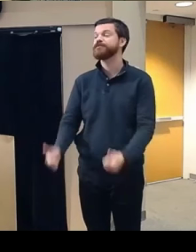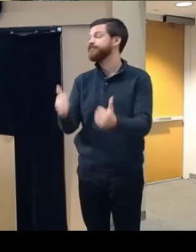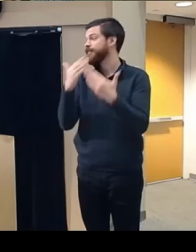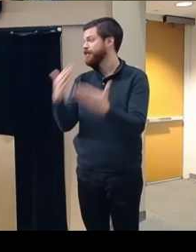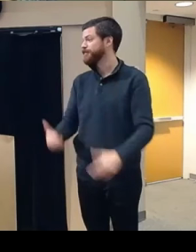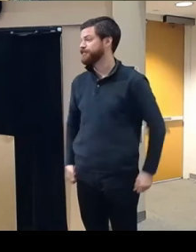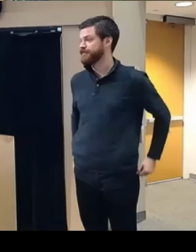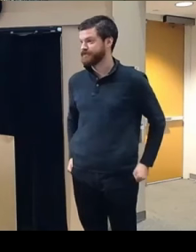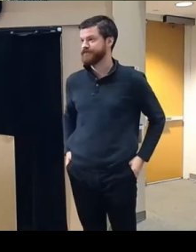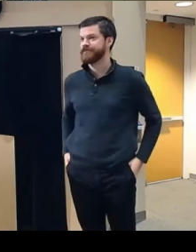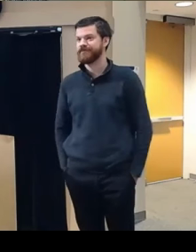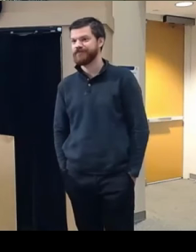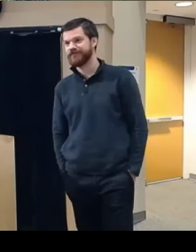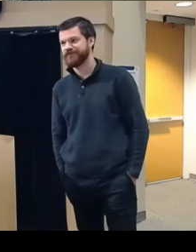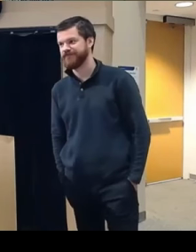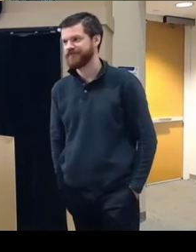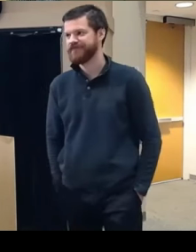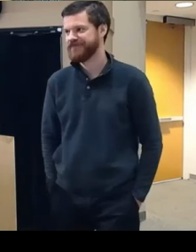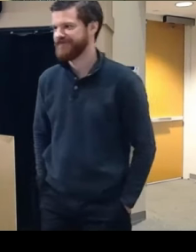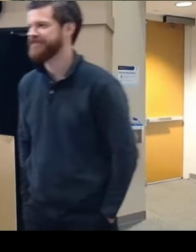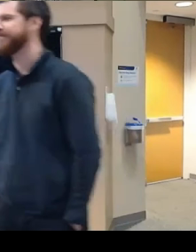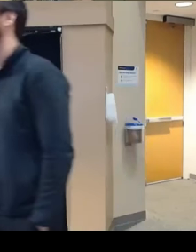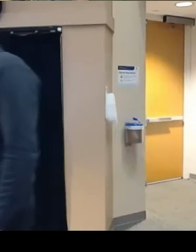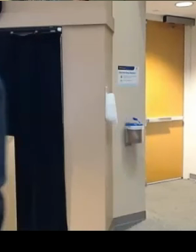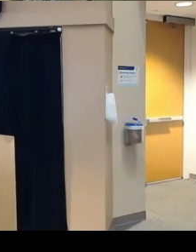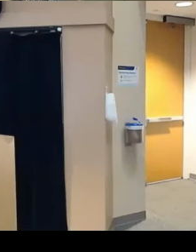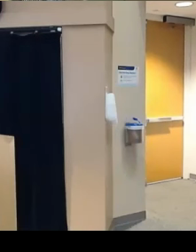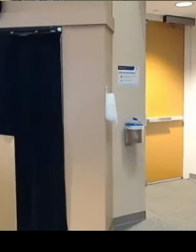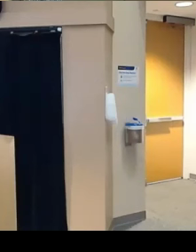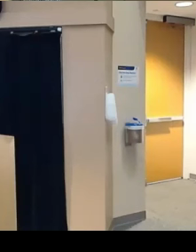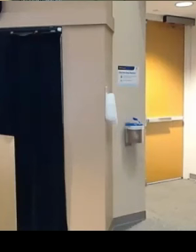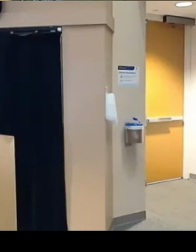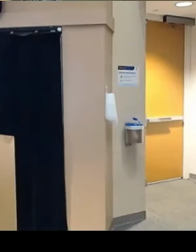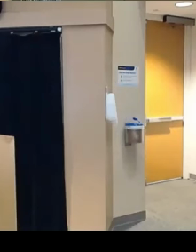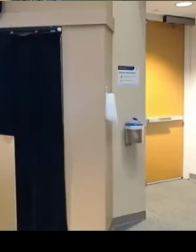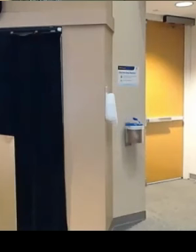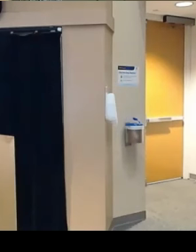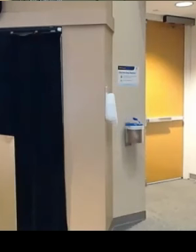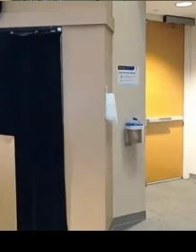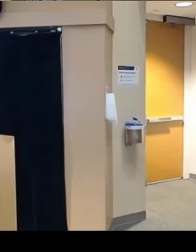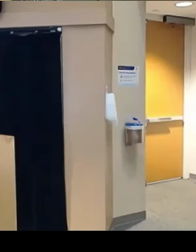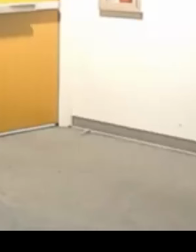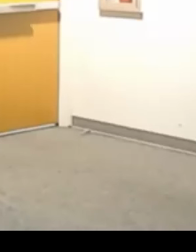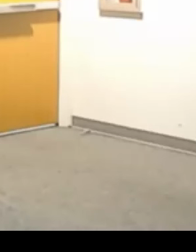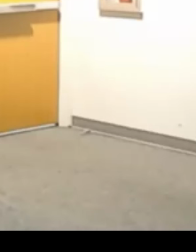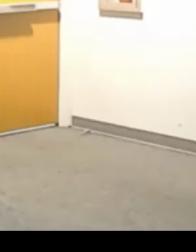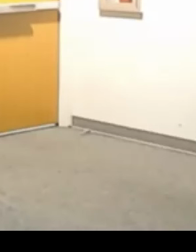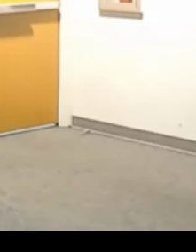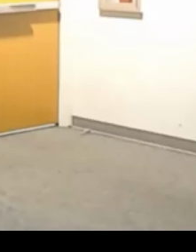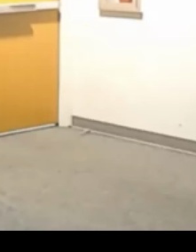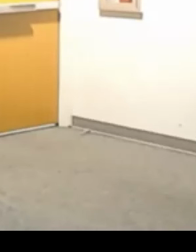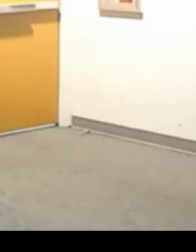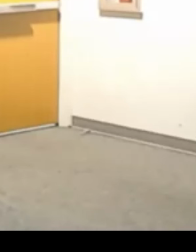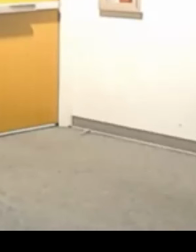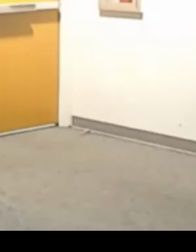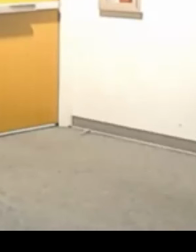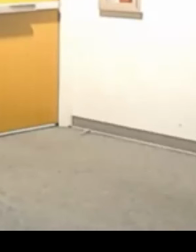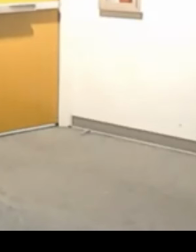you